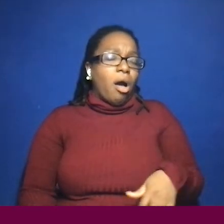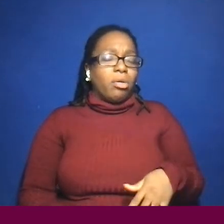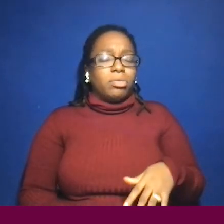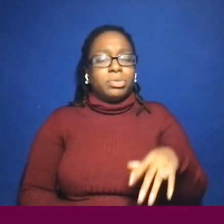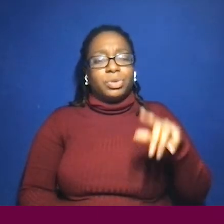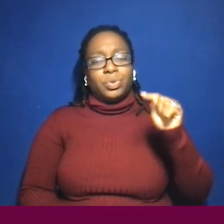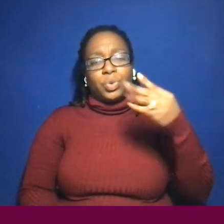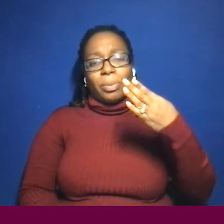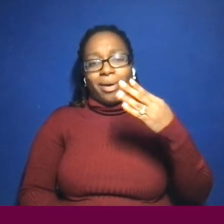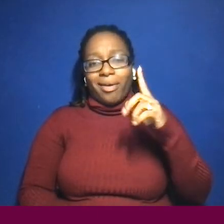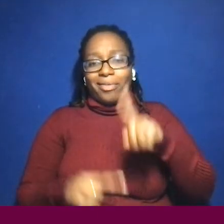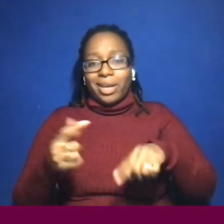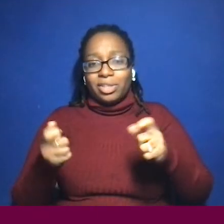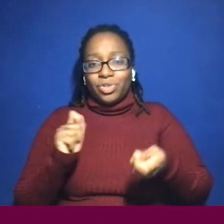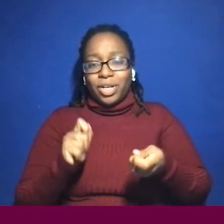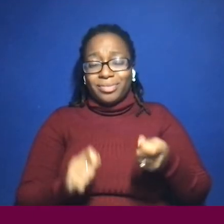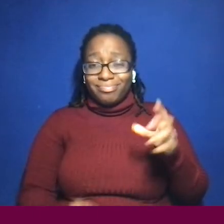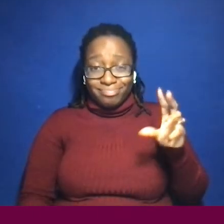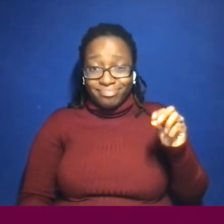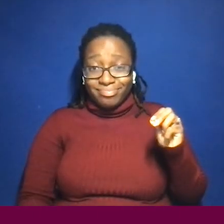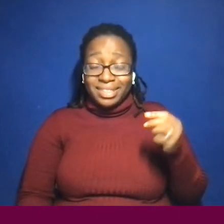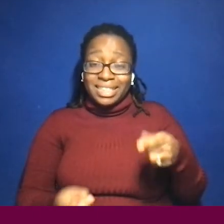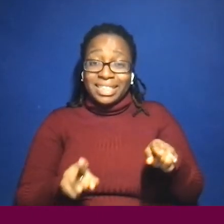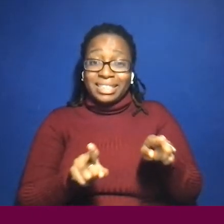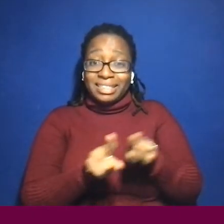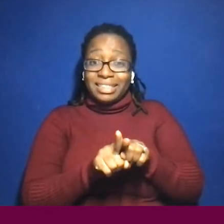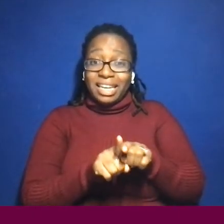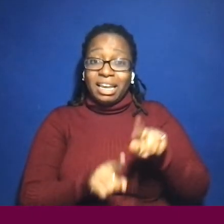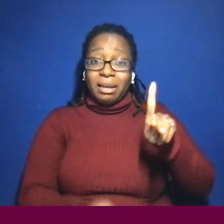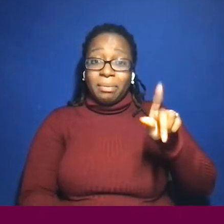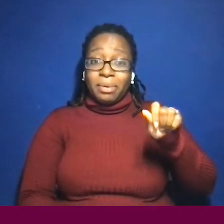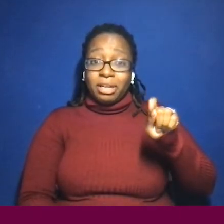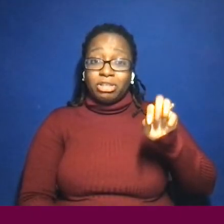And that was really true in Katrina too. There were hospitals that didn't have this happen.